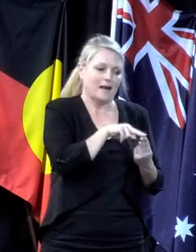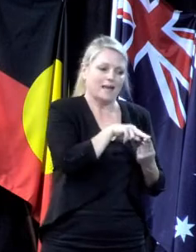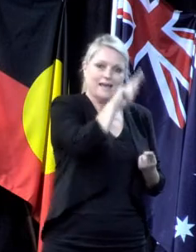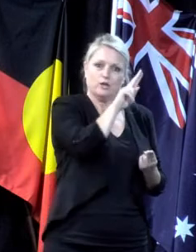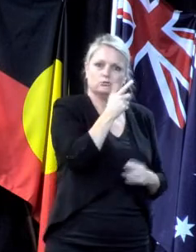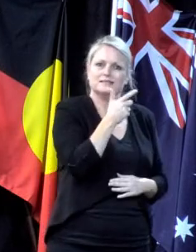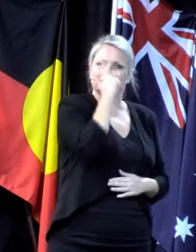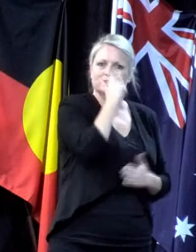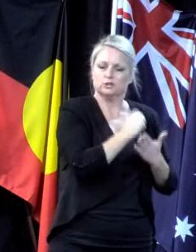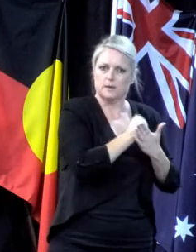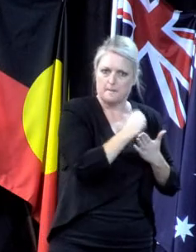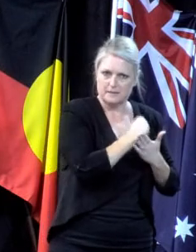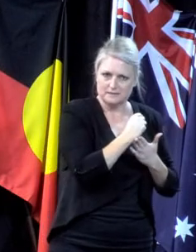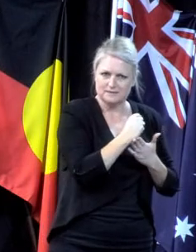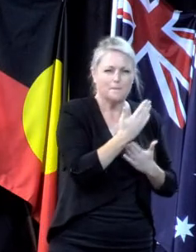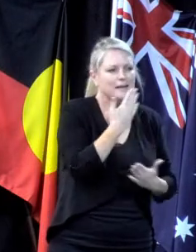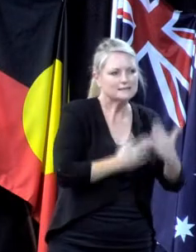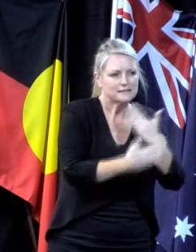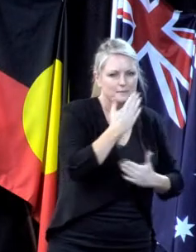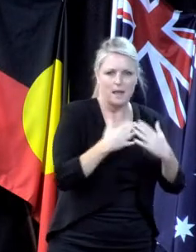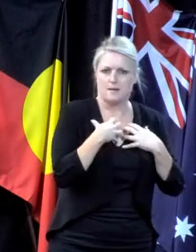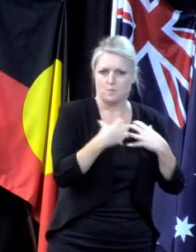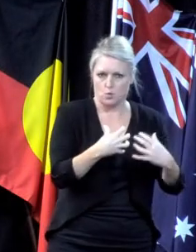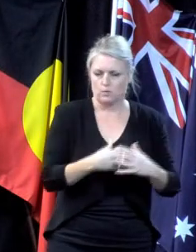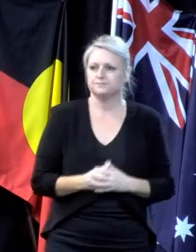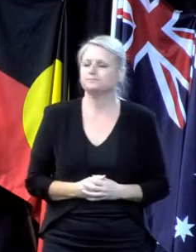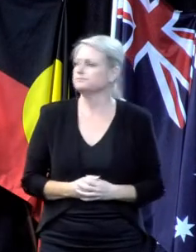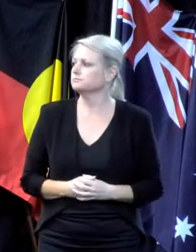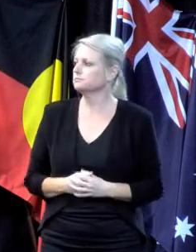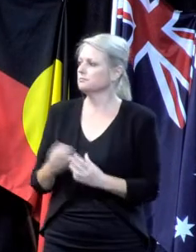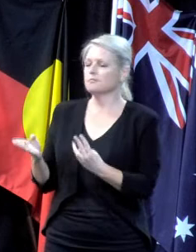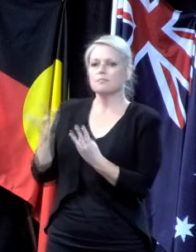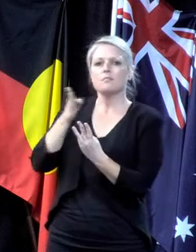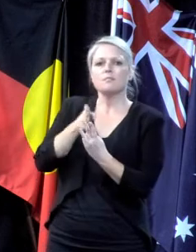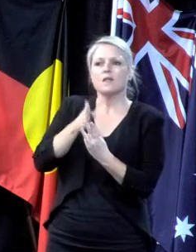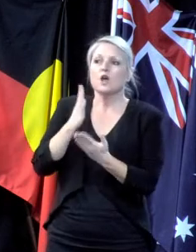Can you explain that, please? And, look, this is – this is a personal view because I believe